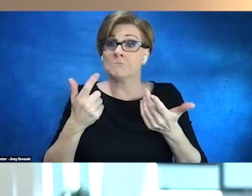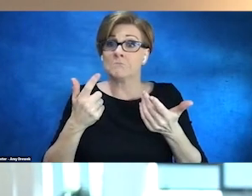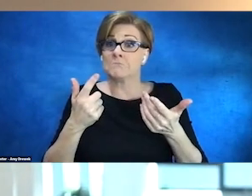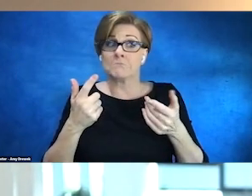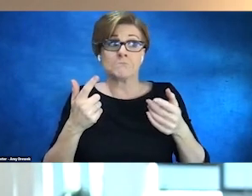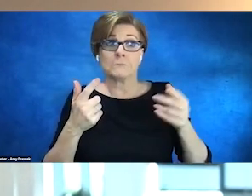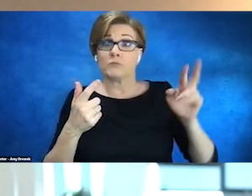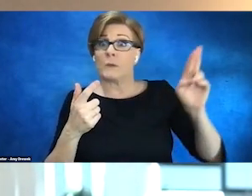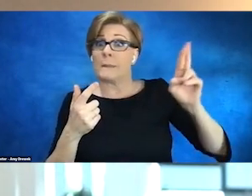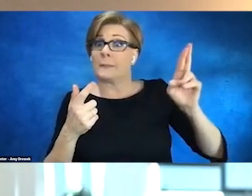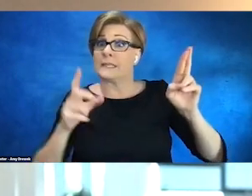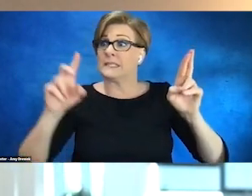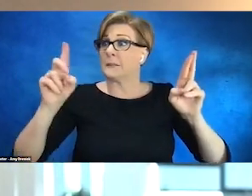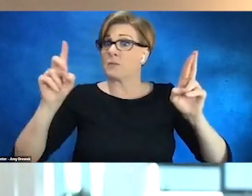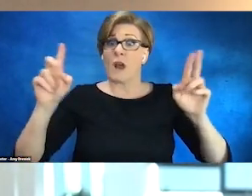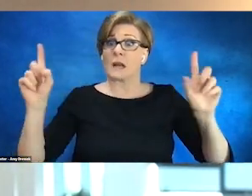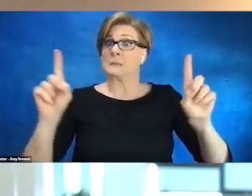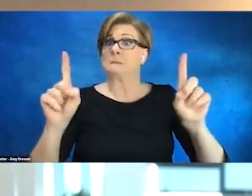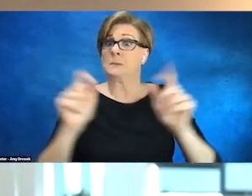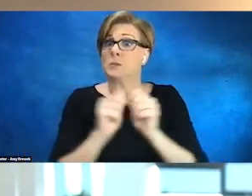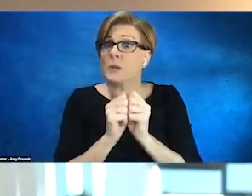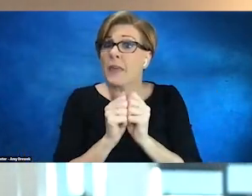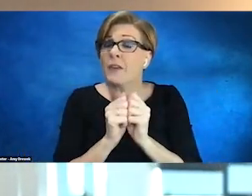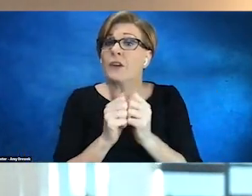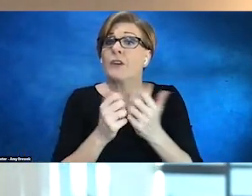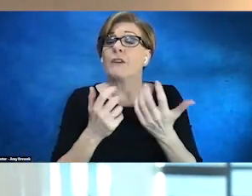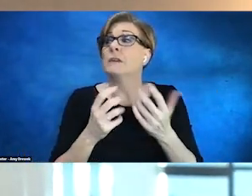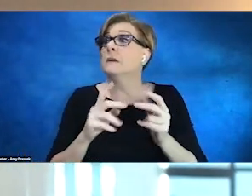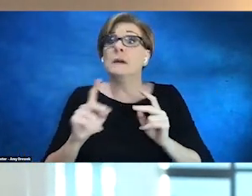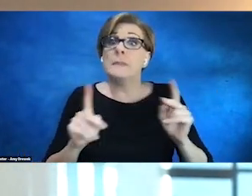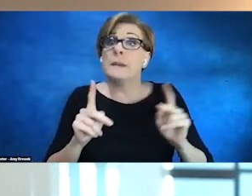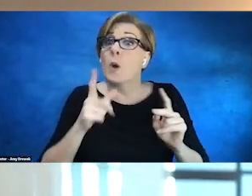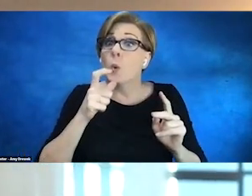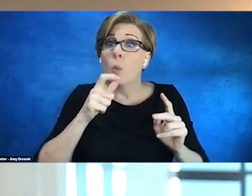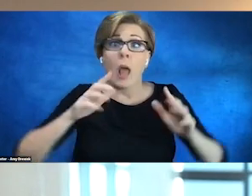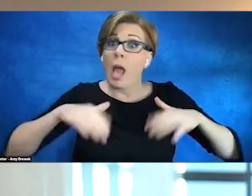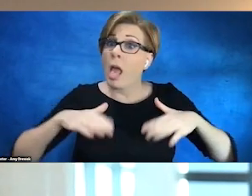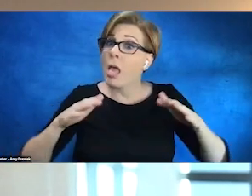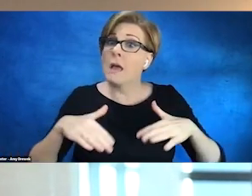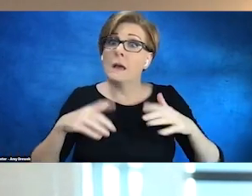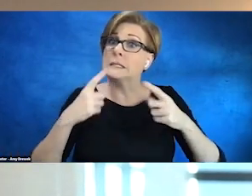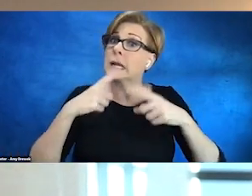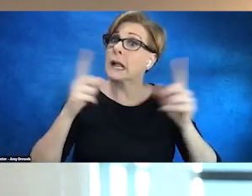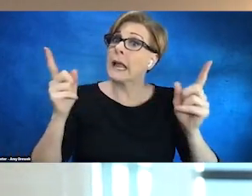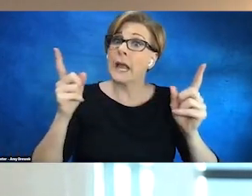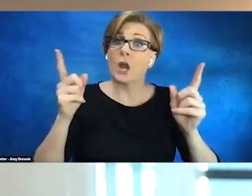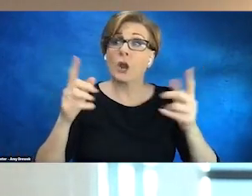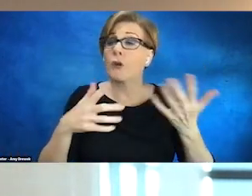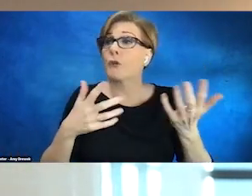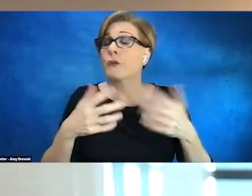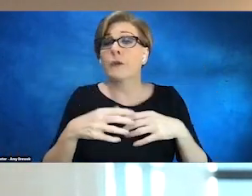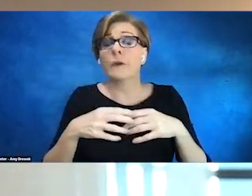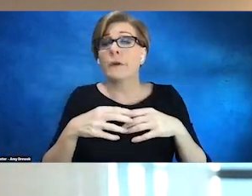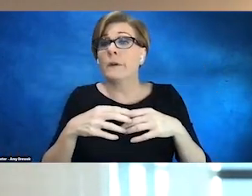highly partisan Democrats. We value inviting Party Not Declared voters, Independent voters, Libertarian